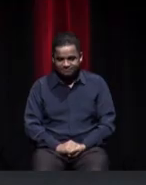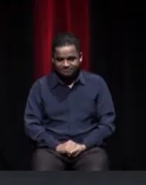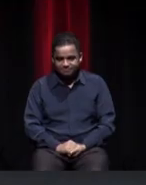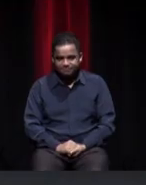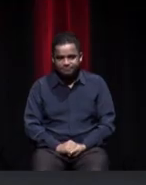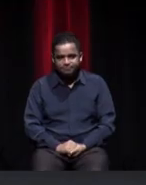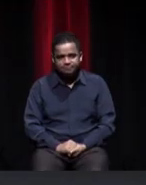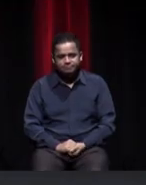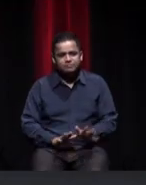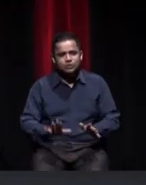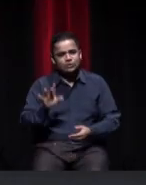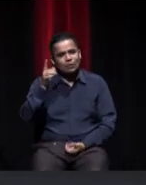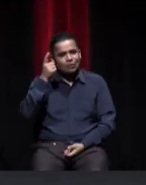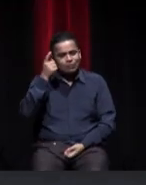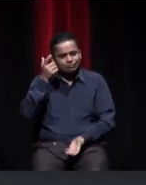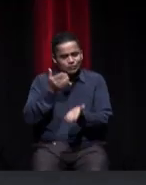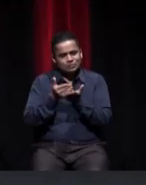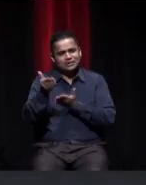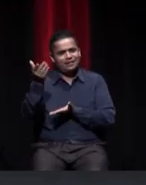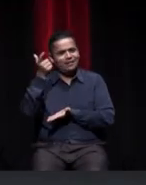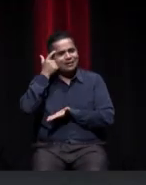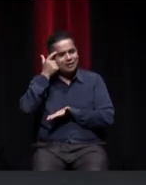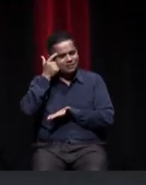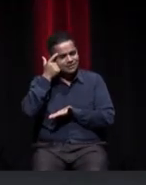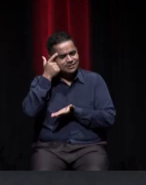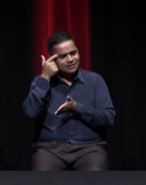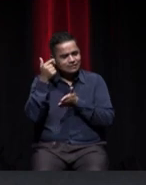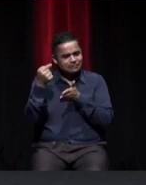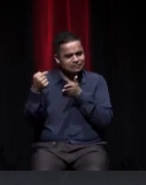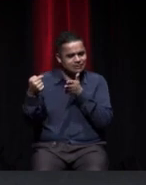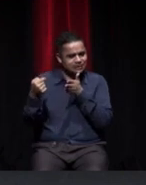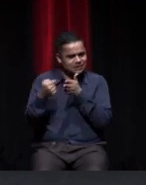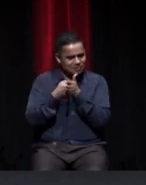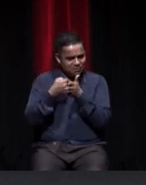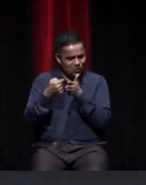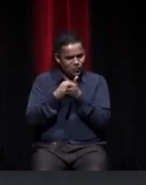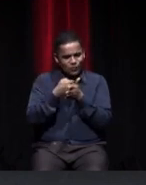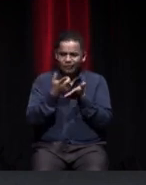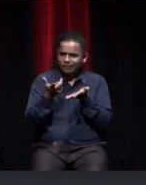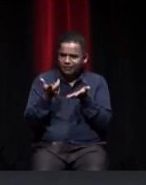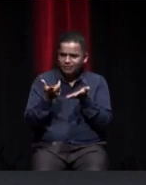When I started thinking from the question which gives title to this table, which is: